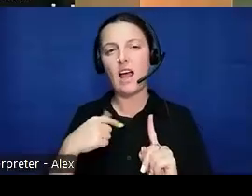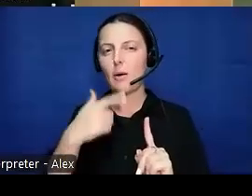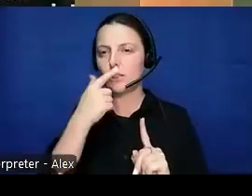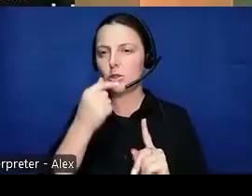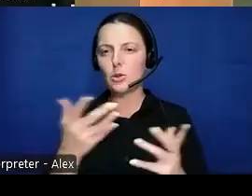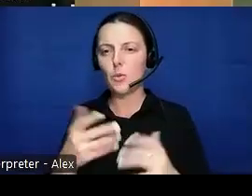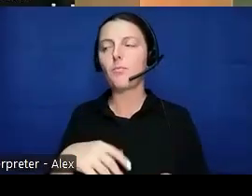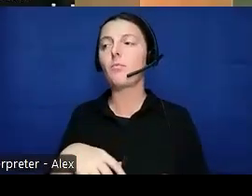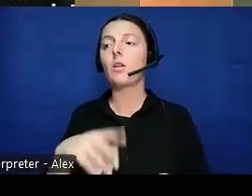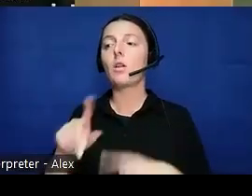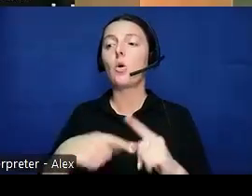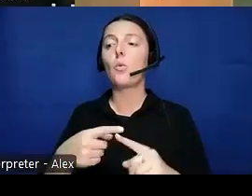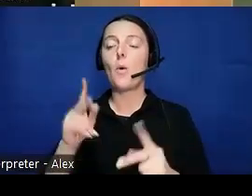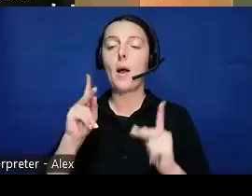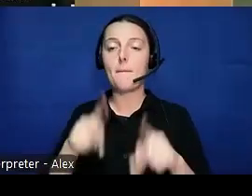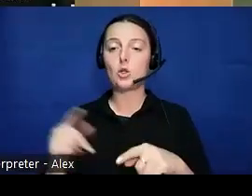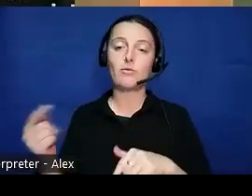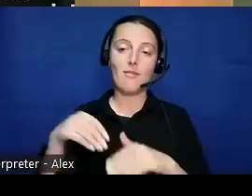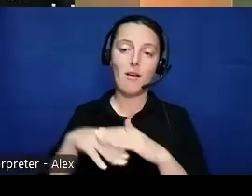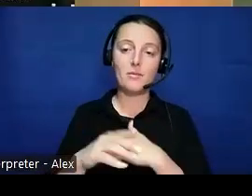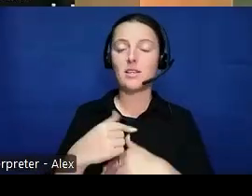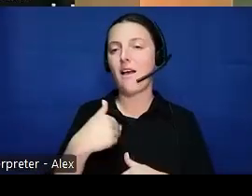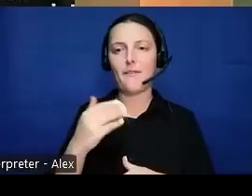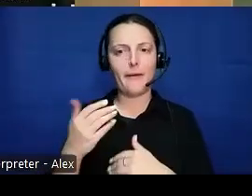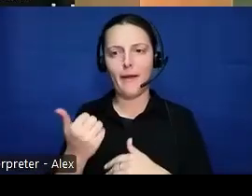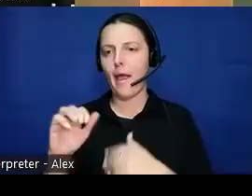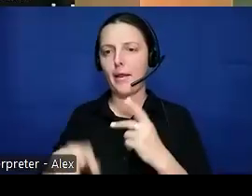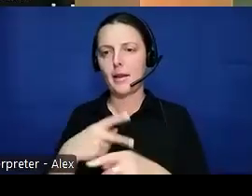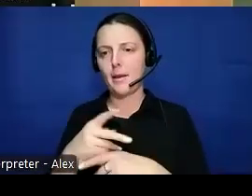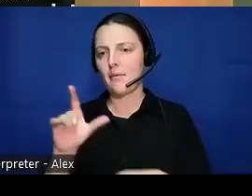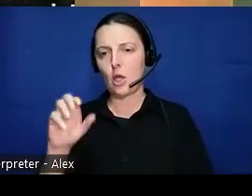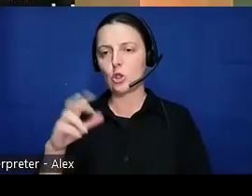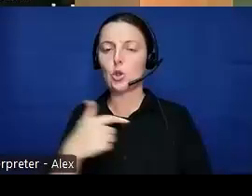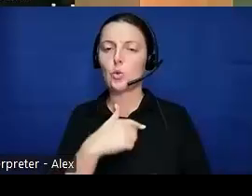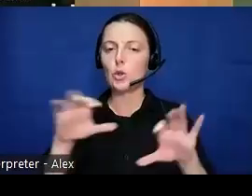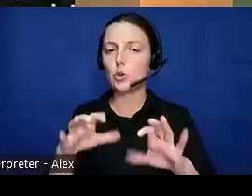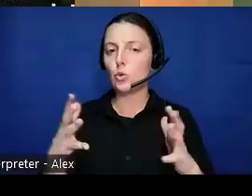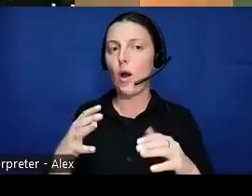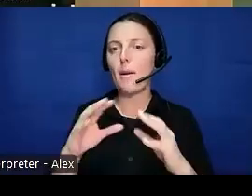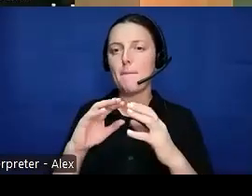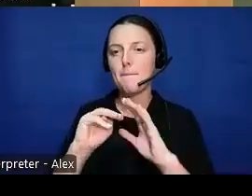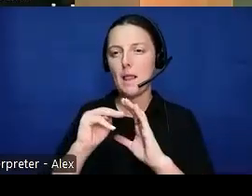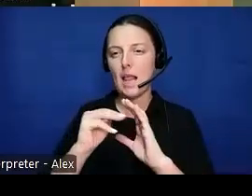we're doing these uh uh molecular analyses that really show us, you know, across the board,